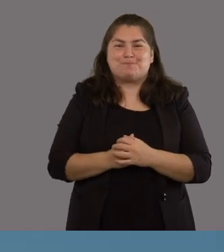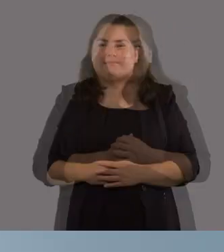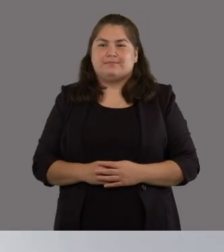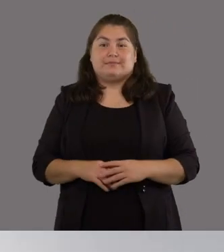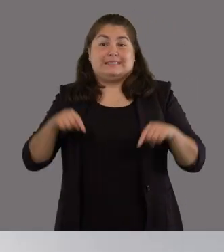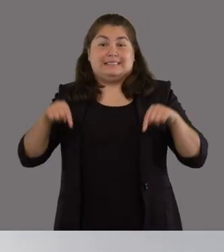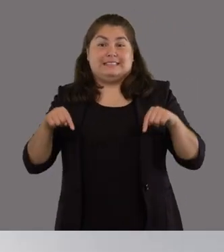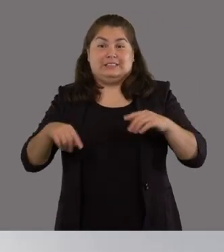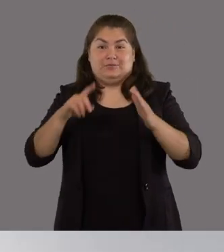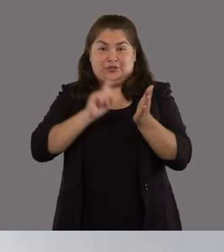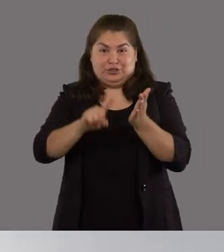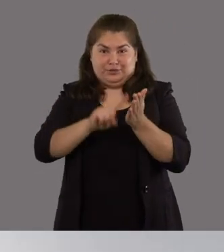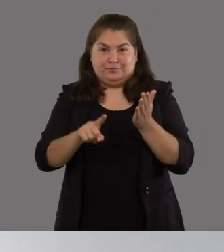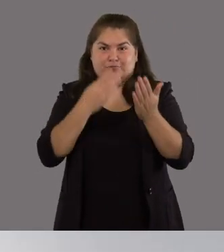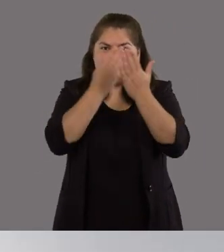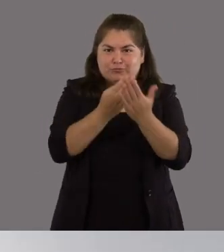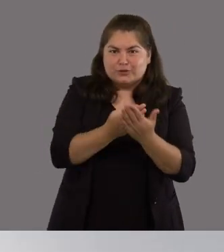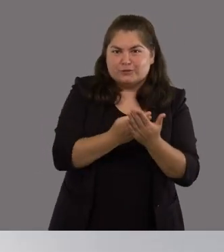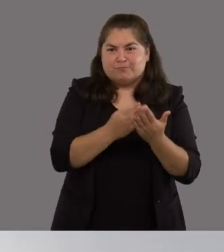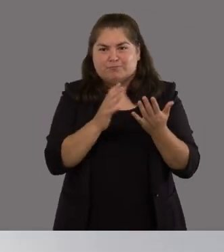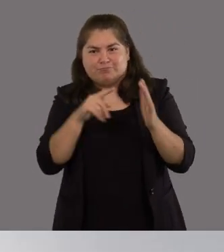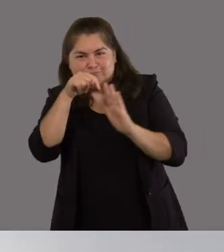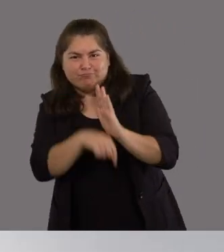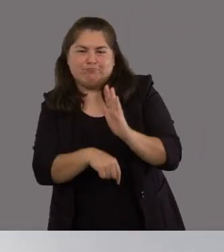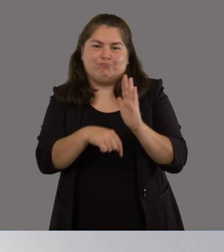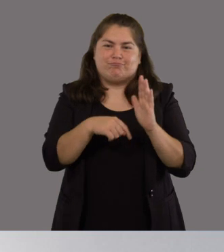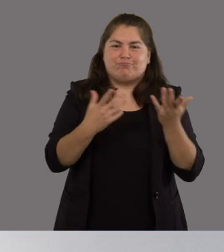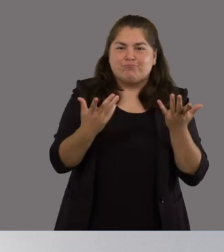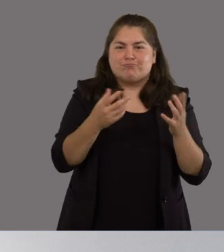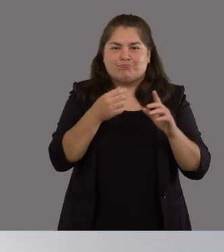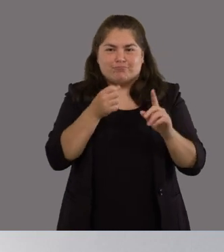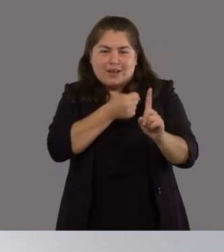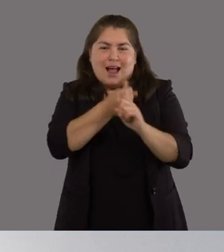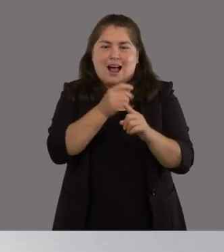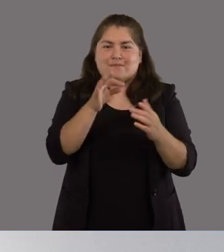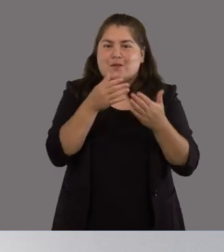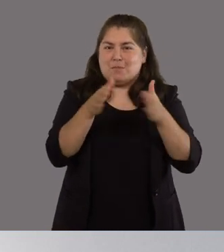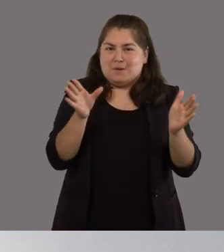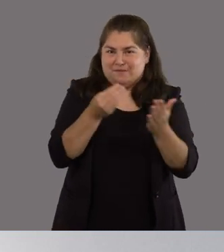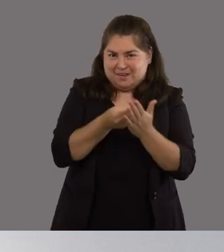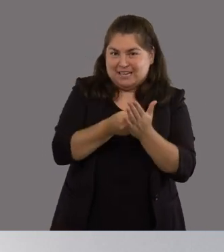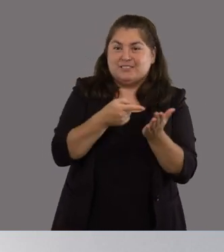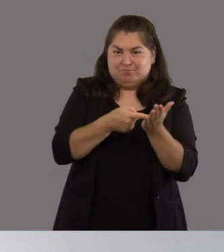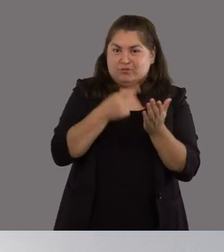This research illustrates the breadth and depth of the impact of public funding for